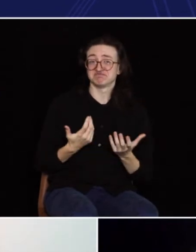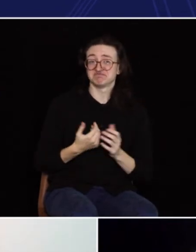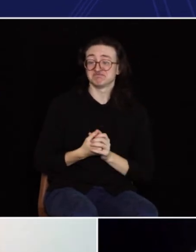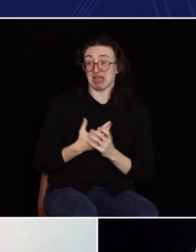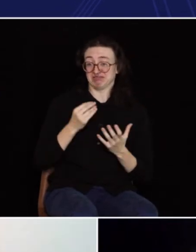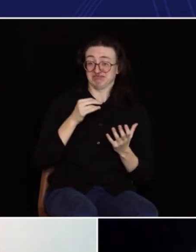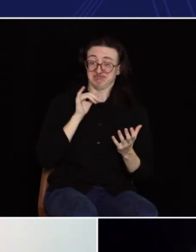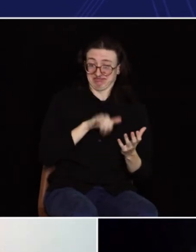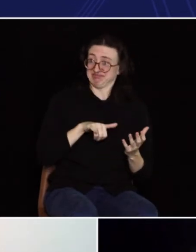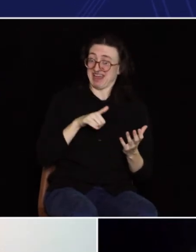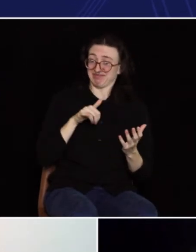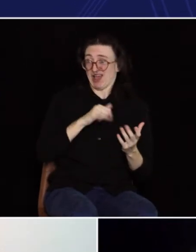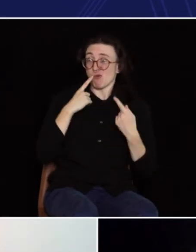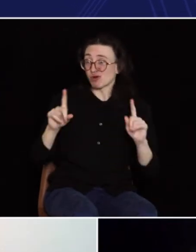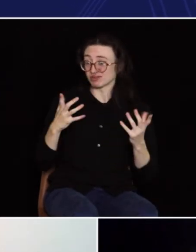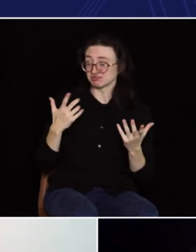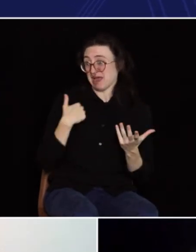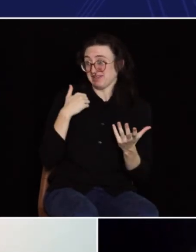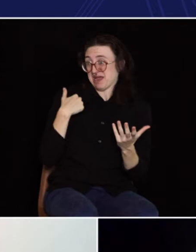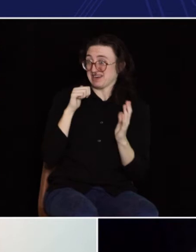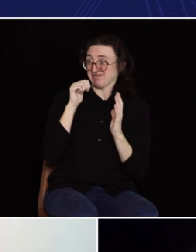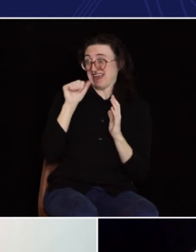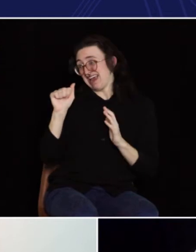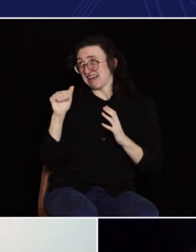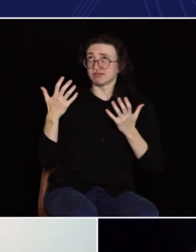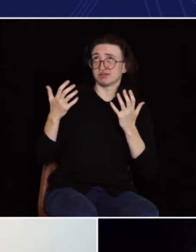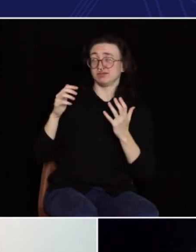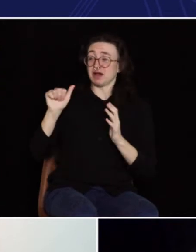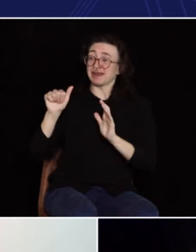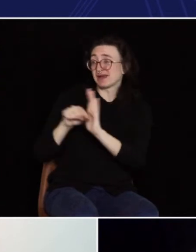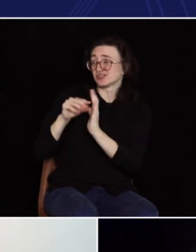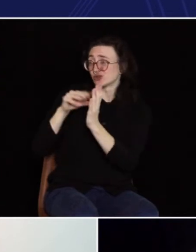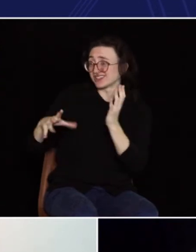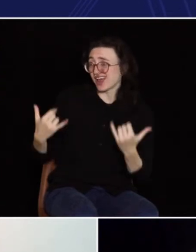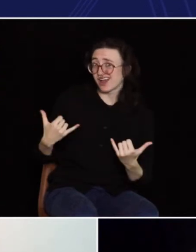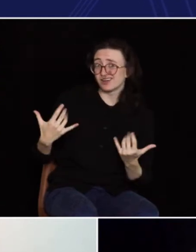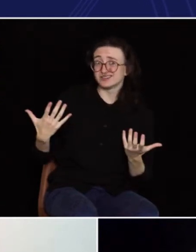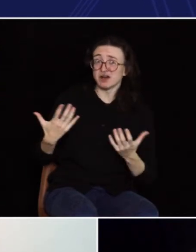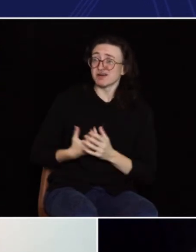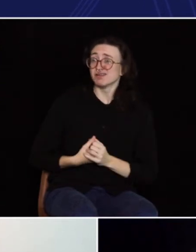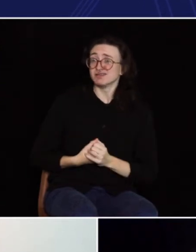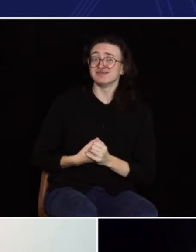And I do find it -- I’m an A, A-minus student now, so.